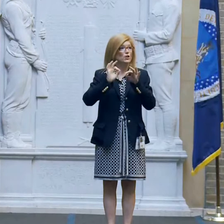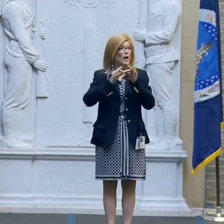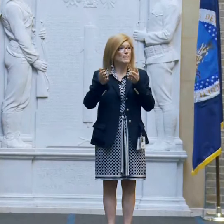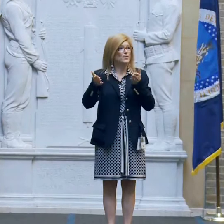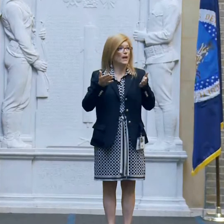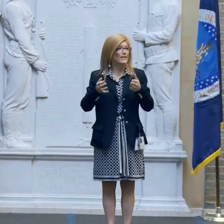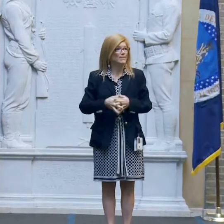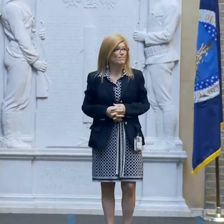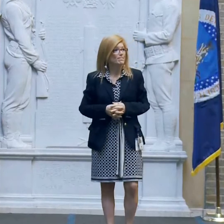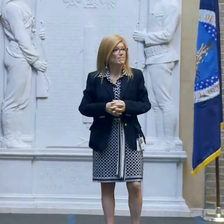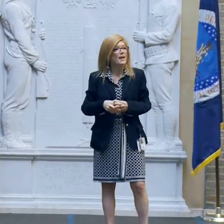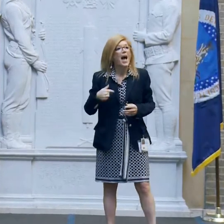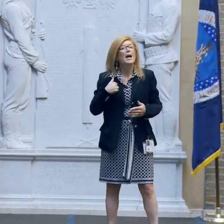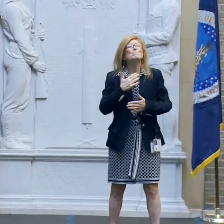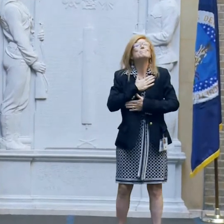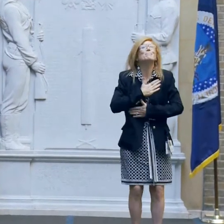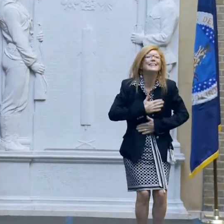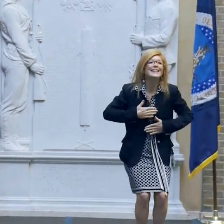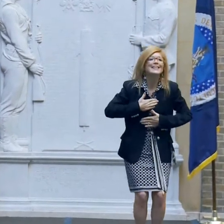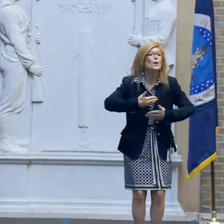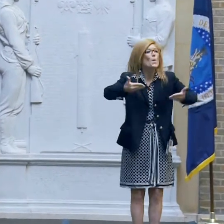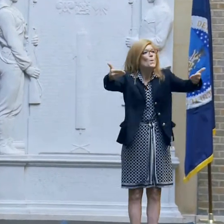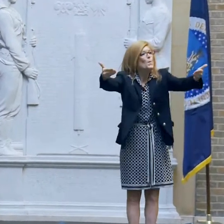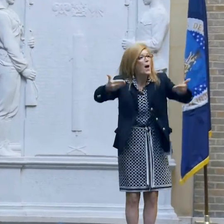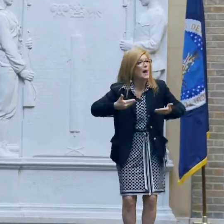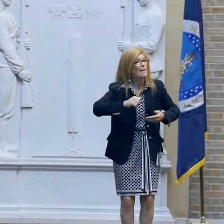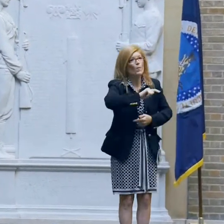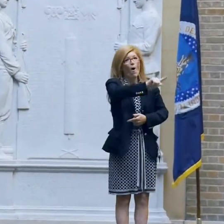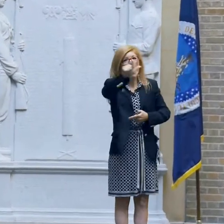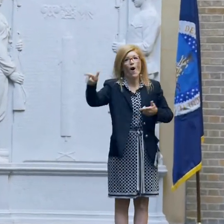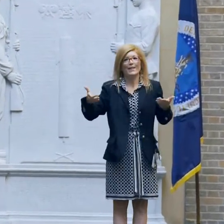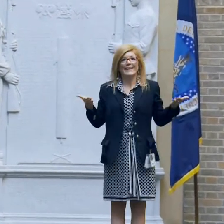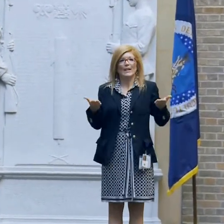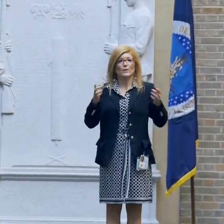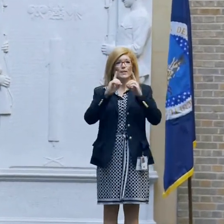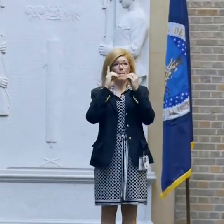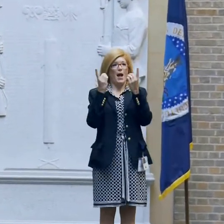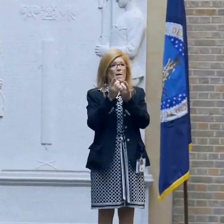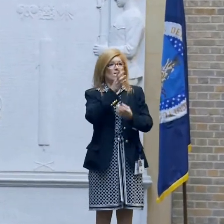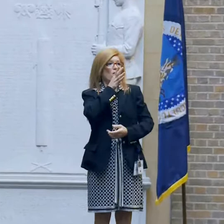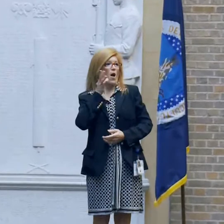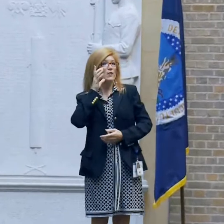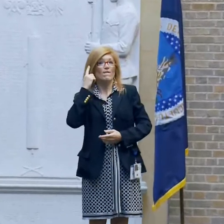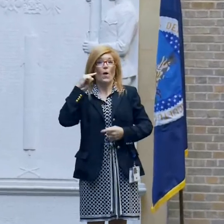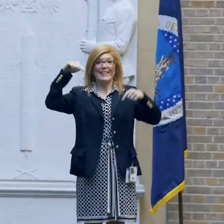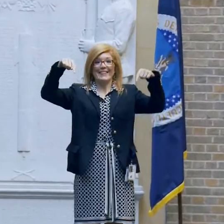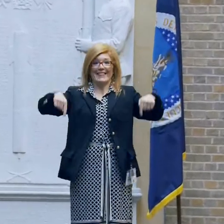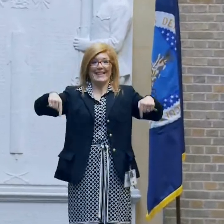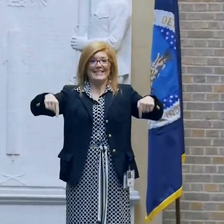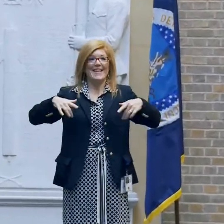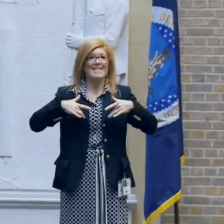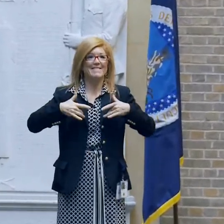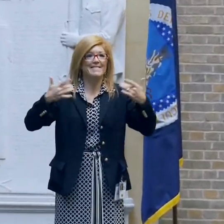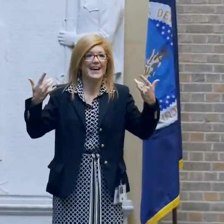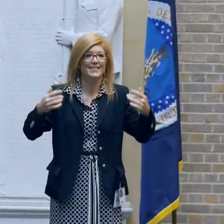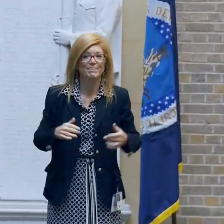Manager of USDA's Interpreting Services Office and I'd like to welcome you all to the Department of Agriculture.